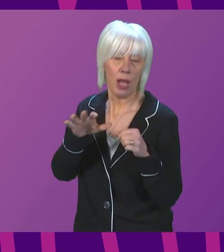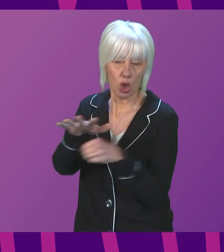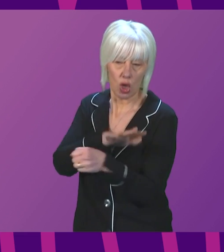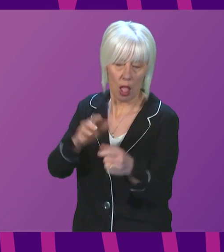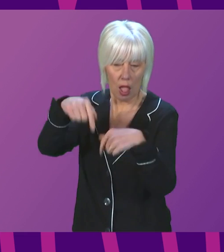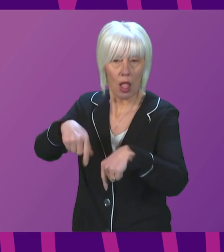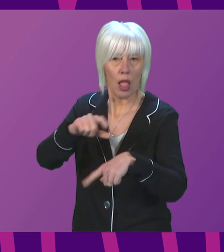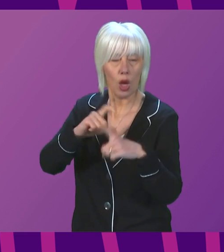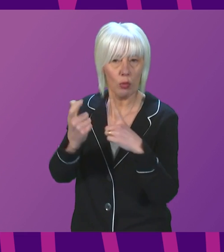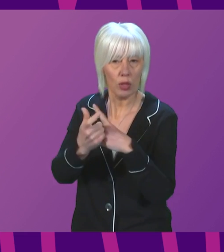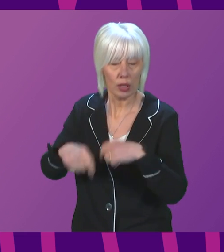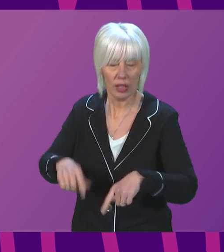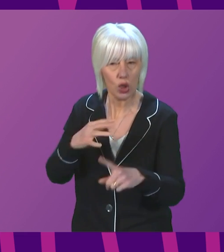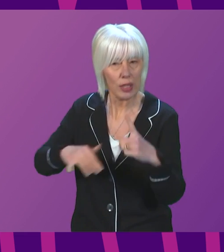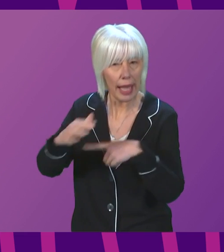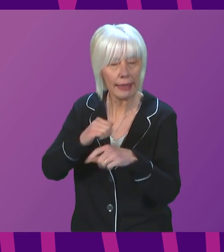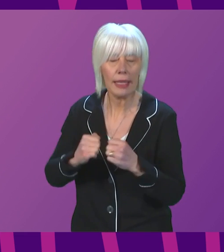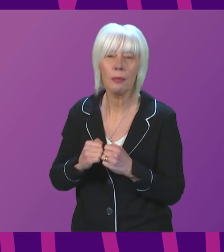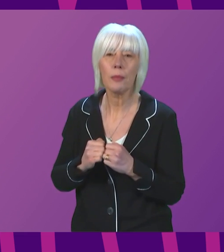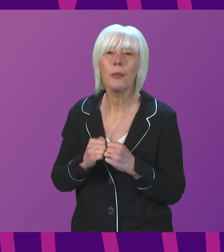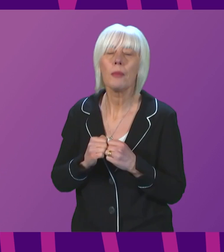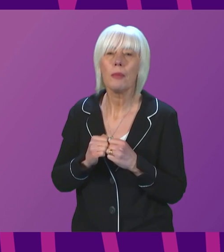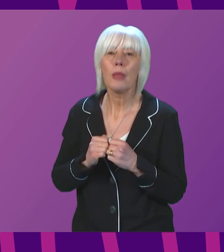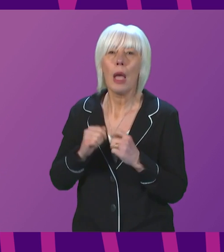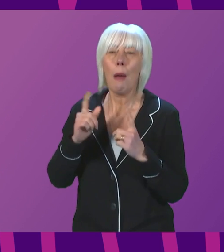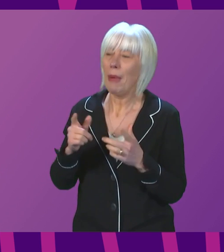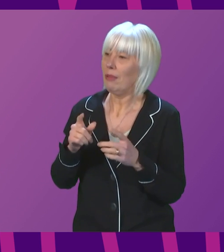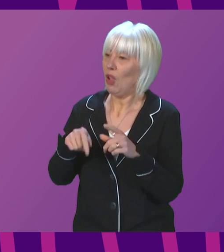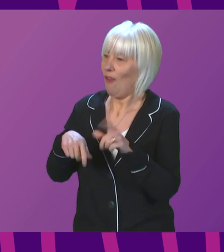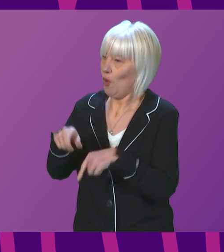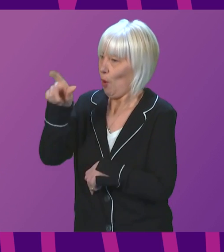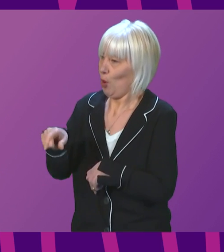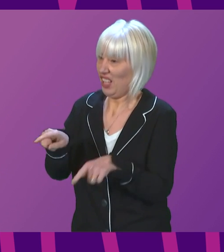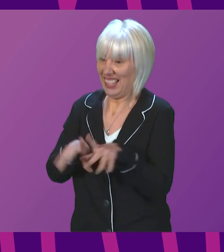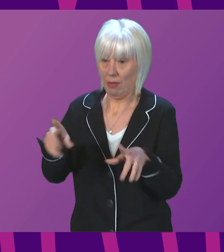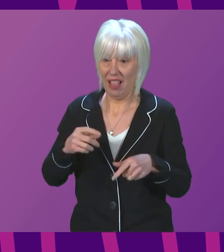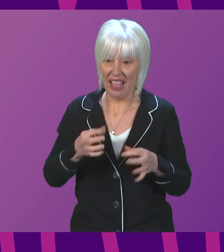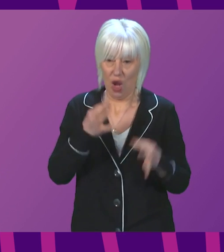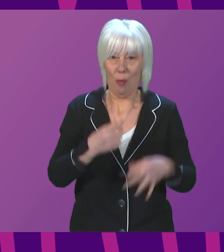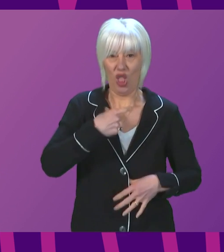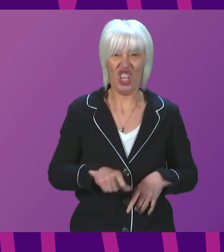A bit like being a politician, but for different reasons, being a footballer is not an ordinary job.